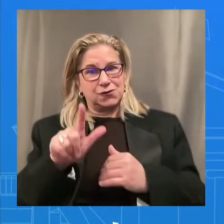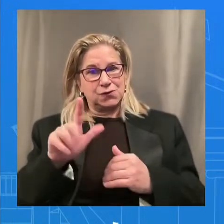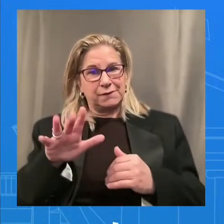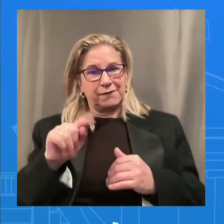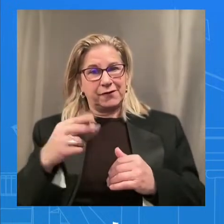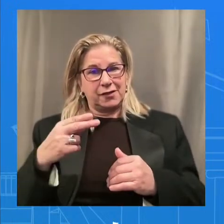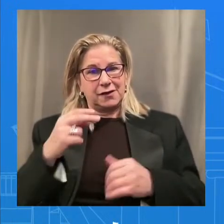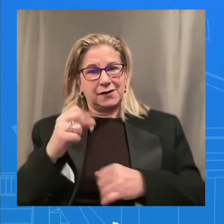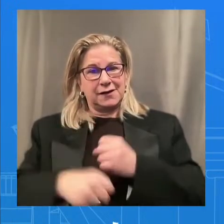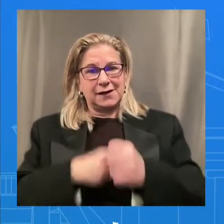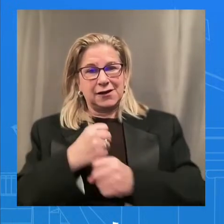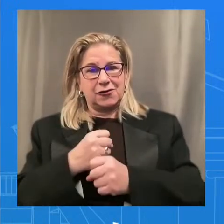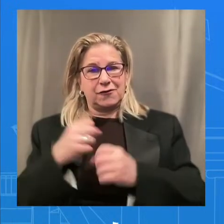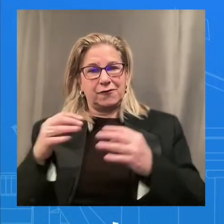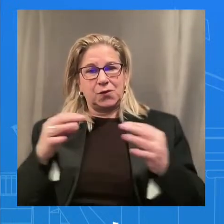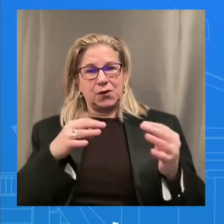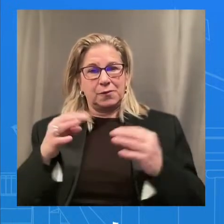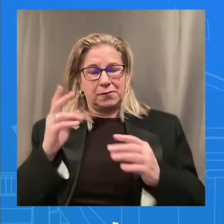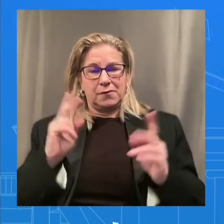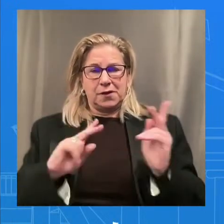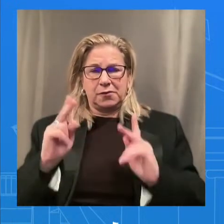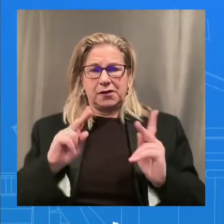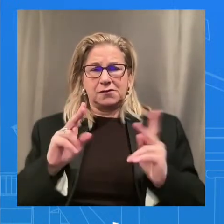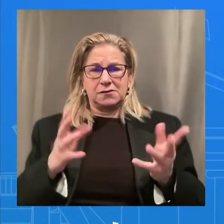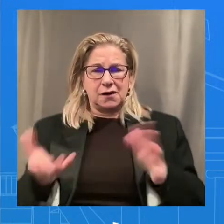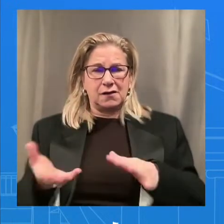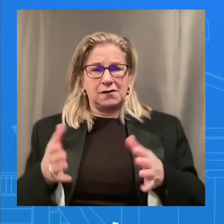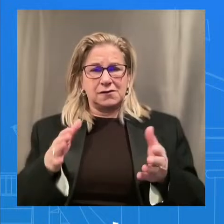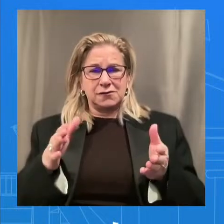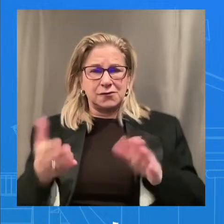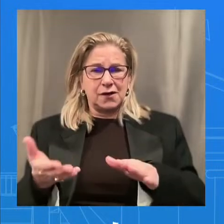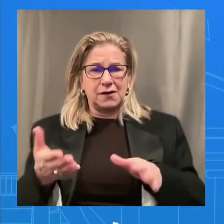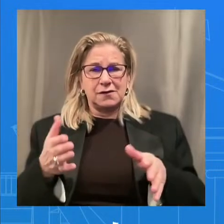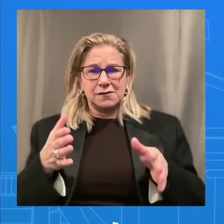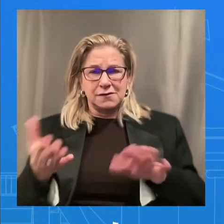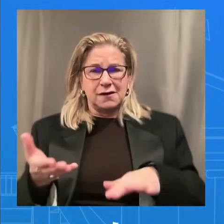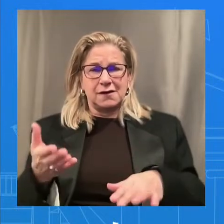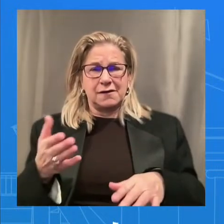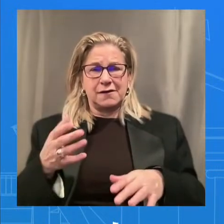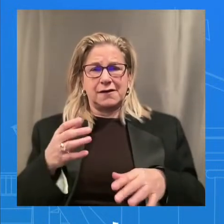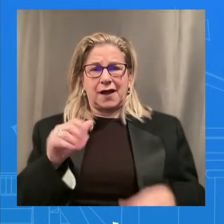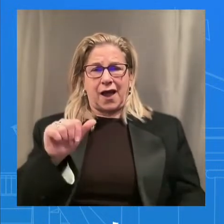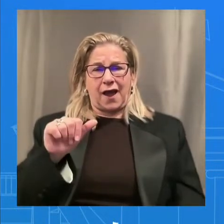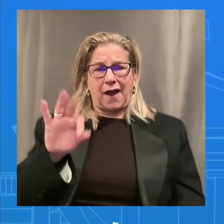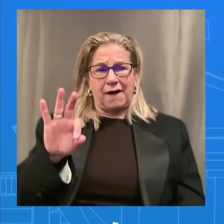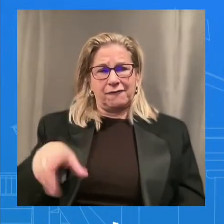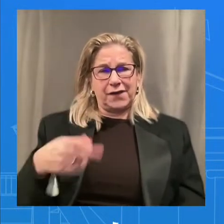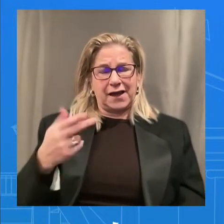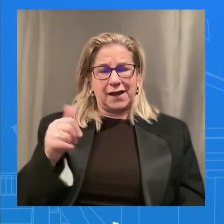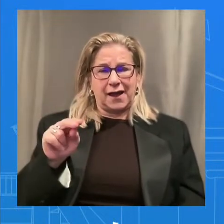spent in Afghanistan. And what we have been able to do instead is refocus that effort and energy and attention